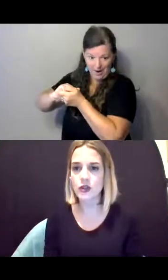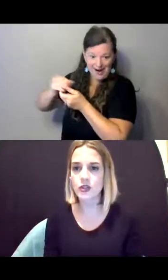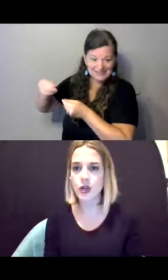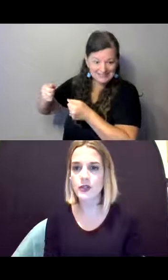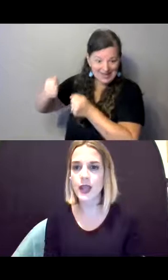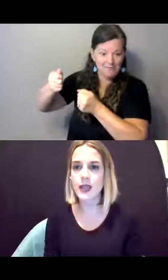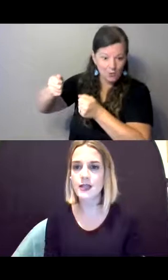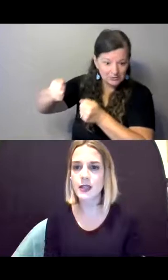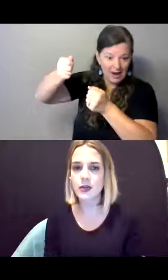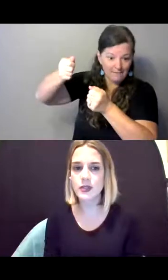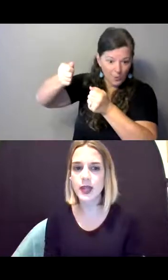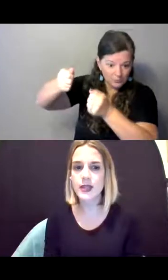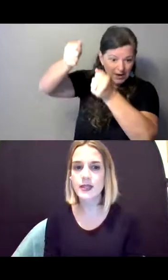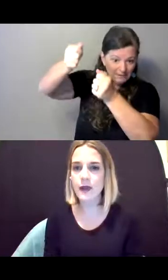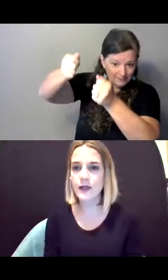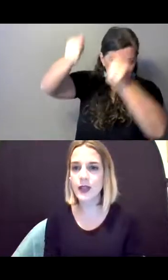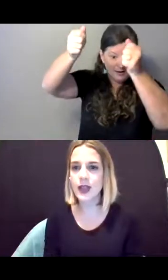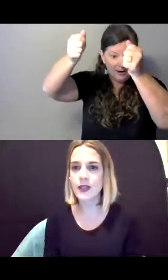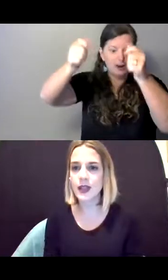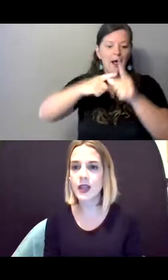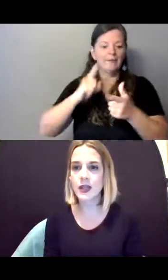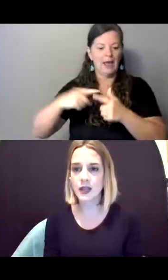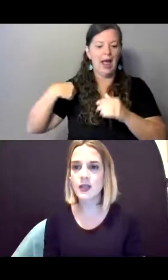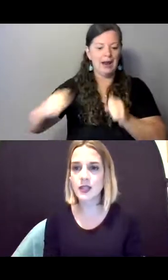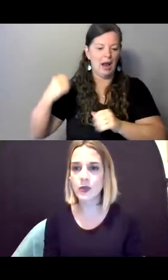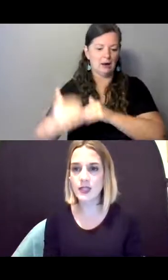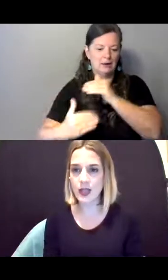there's turn-taking skills, scaffolding, and then sequencing.